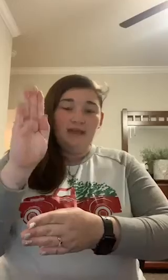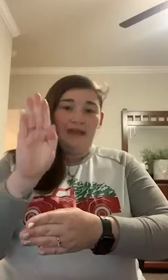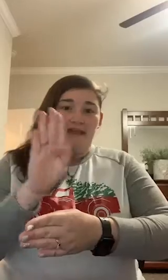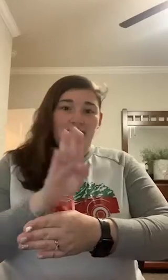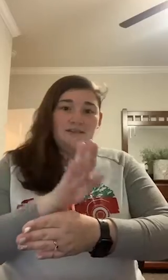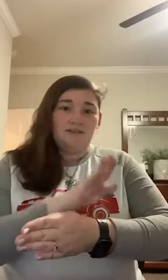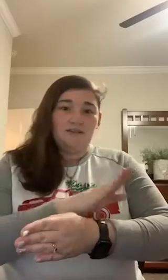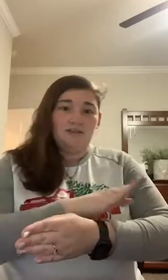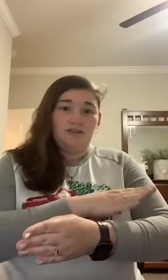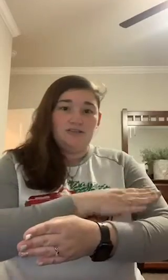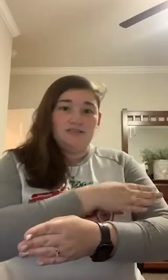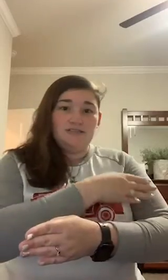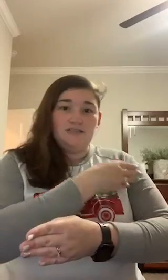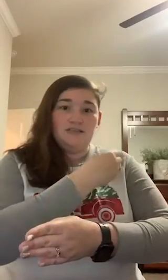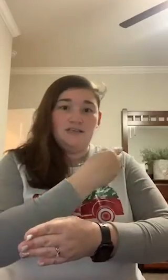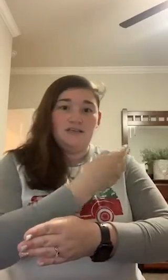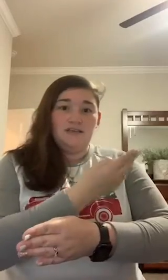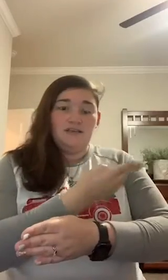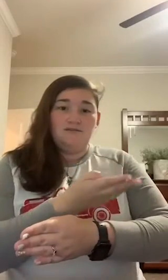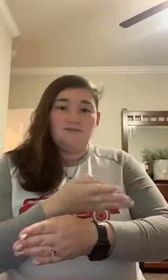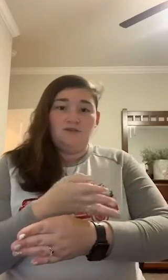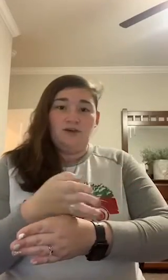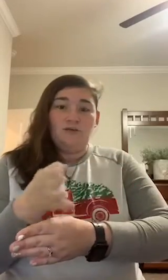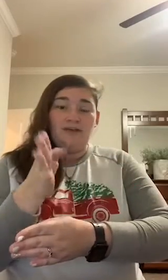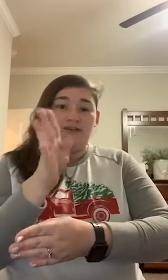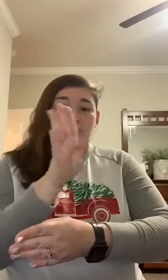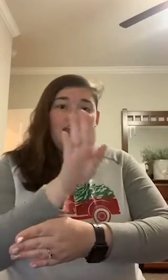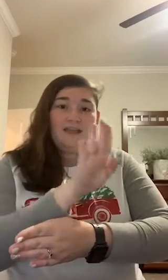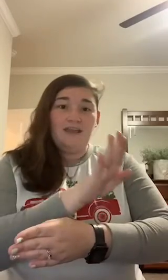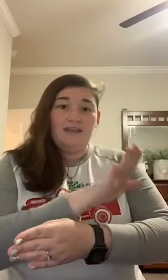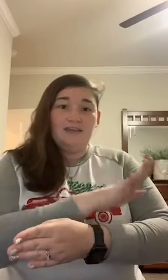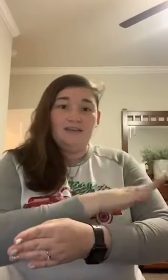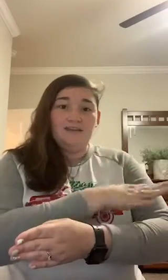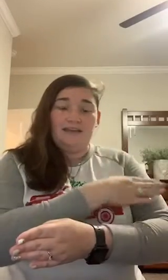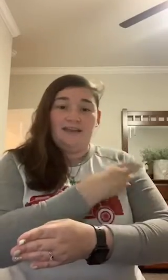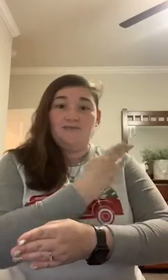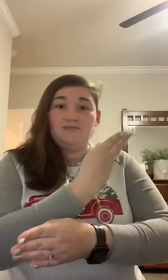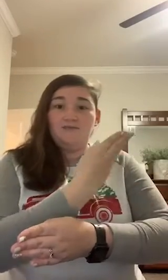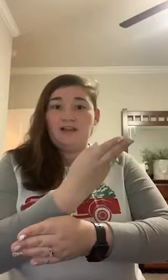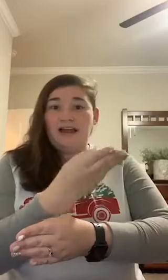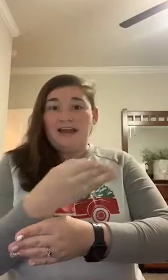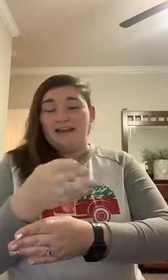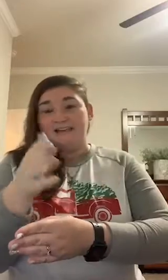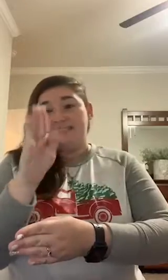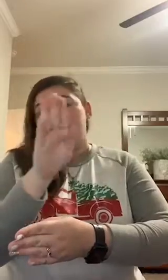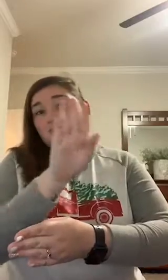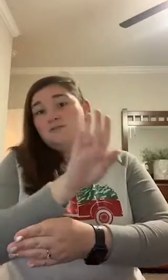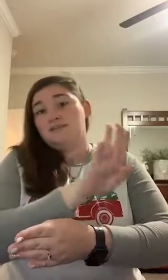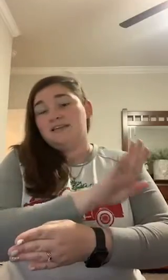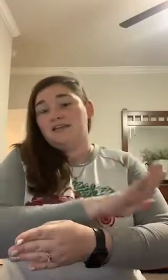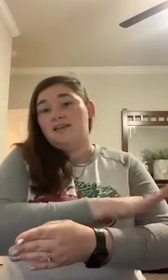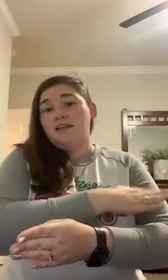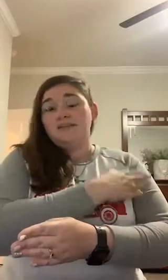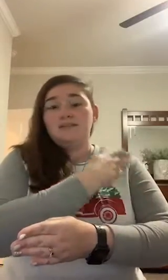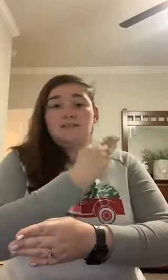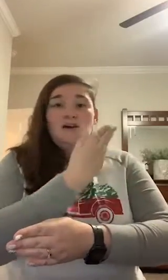and you're just flowing your hand like it was a flag. this is music, song,